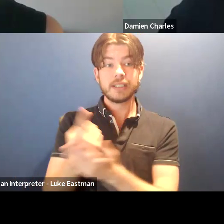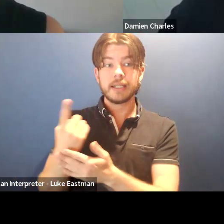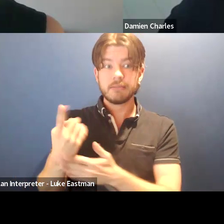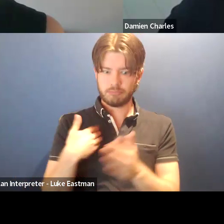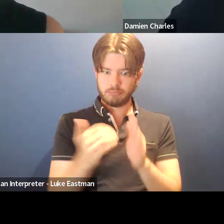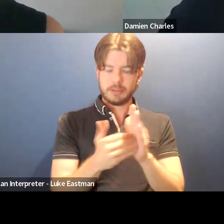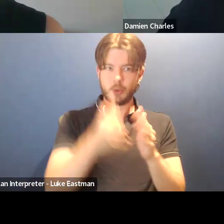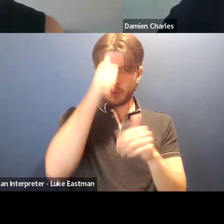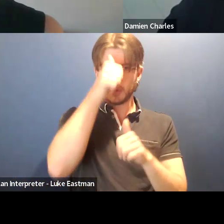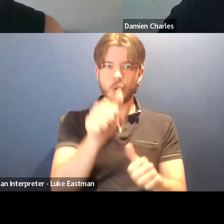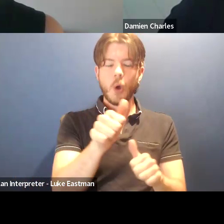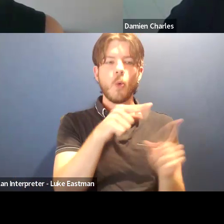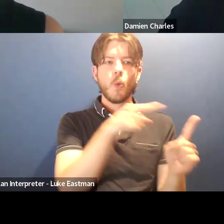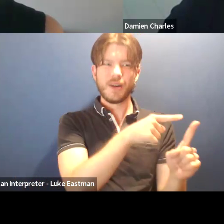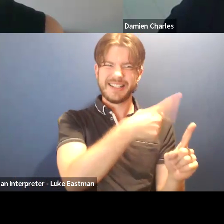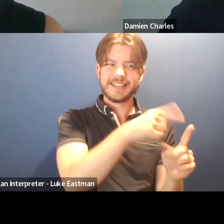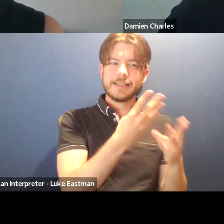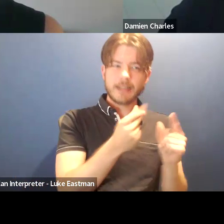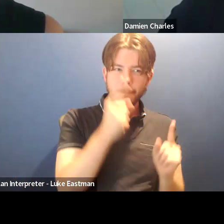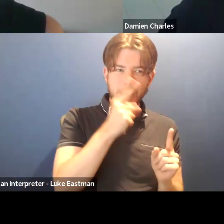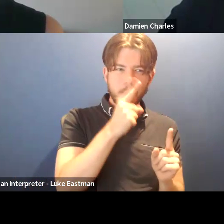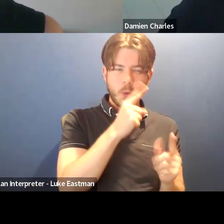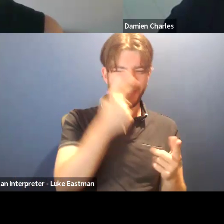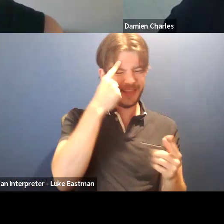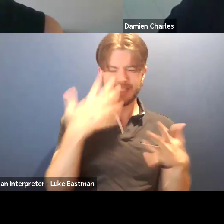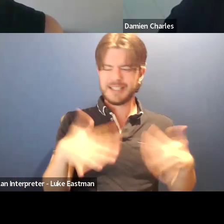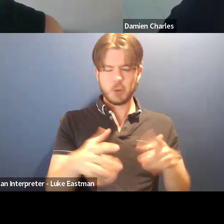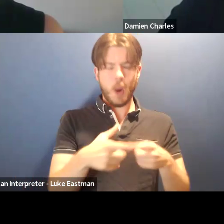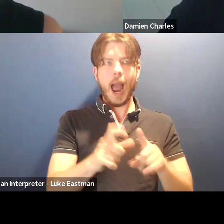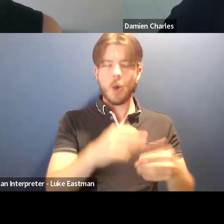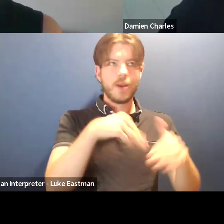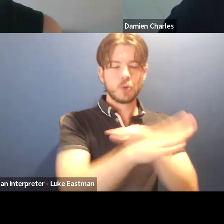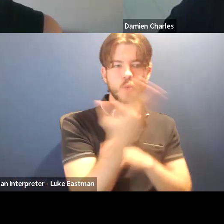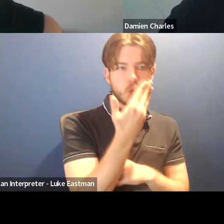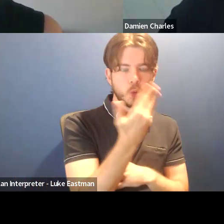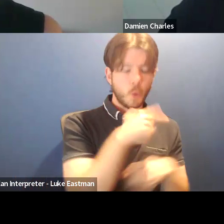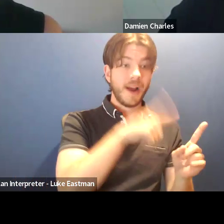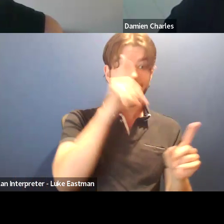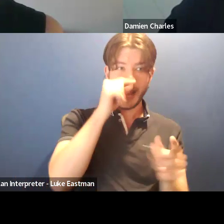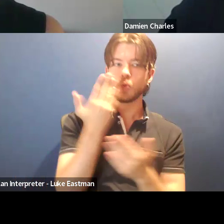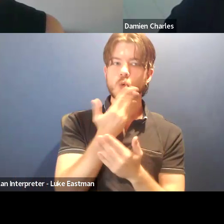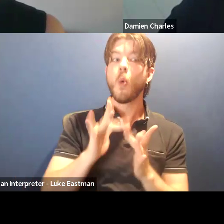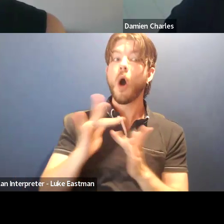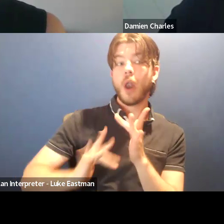it hard to go into school the option to do schooling online. So it's a really